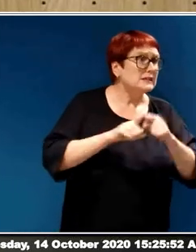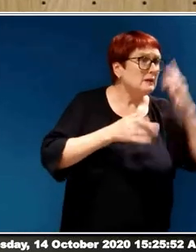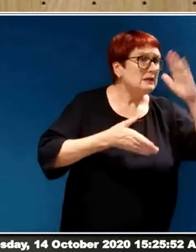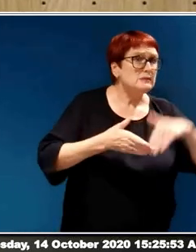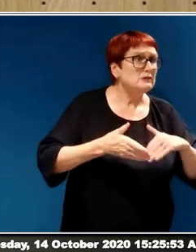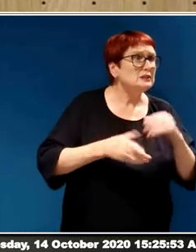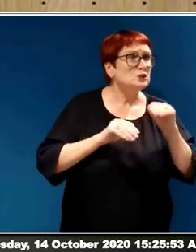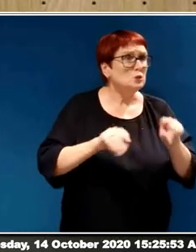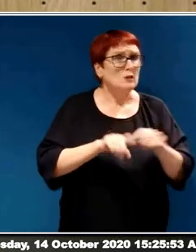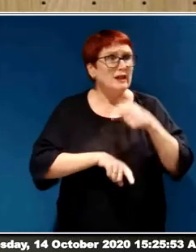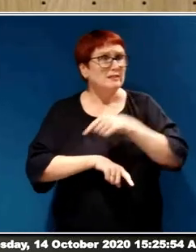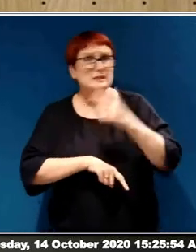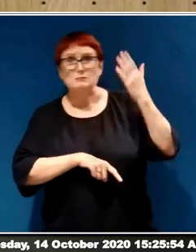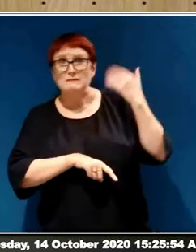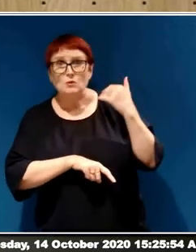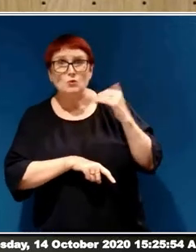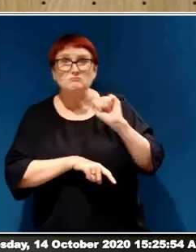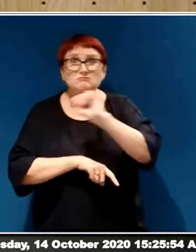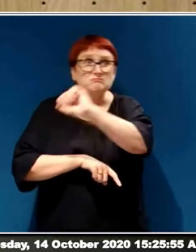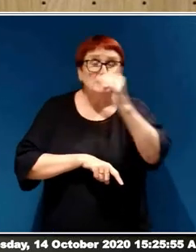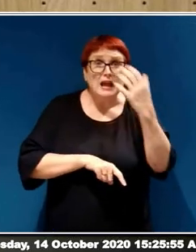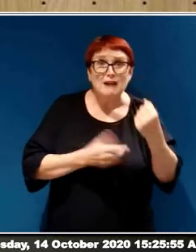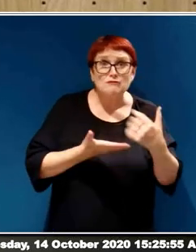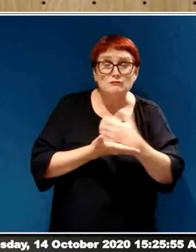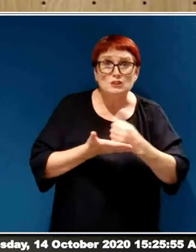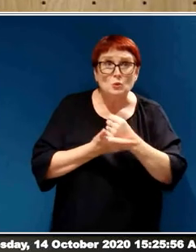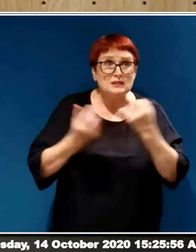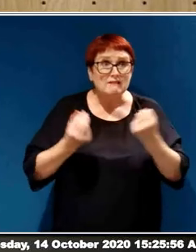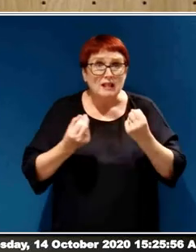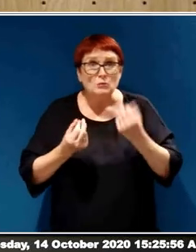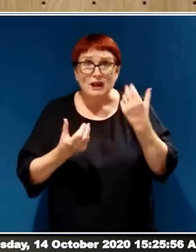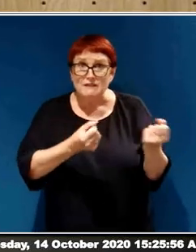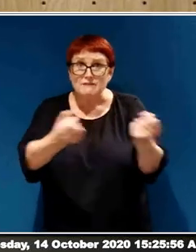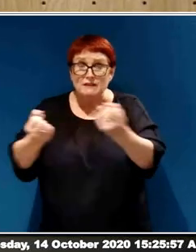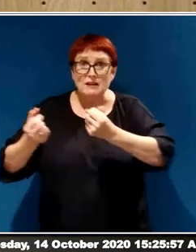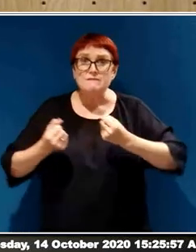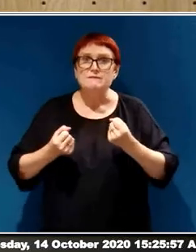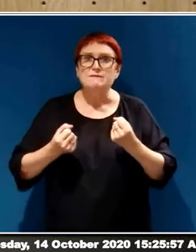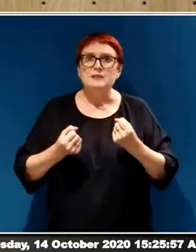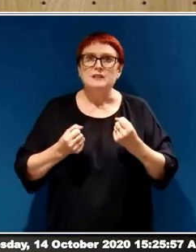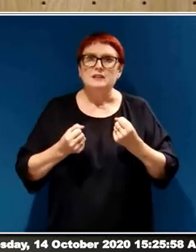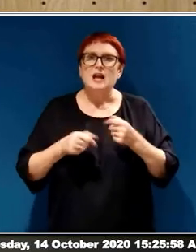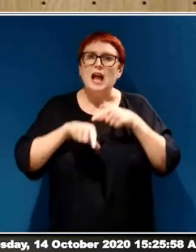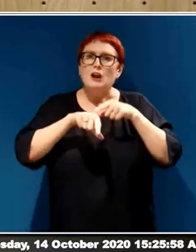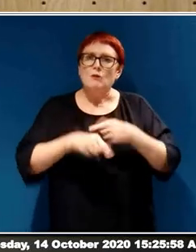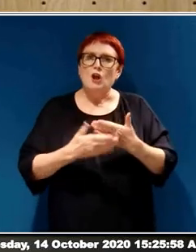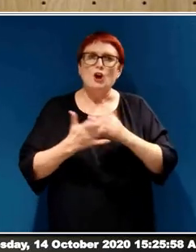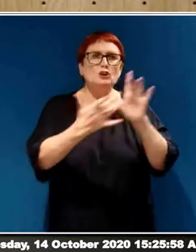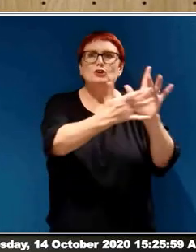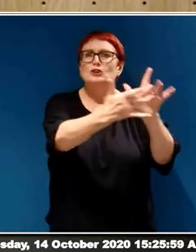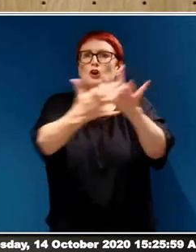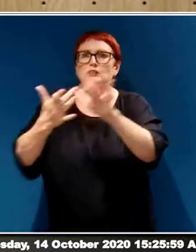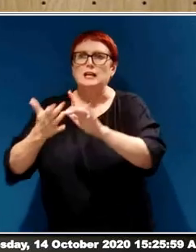available", and we rely on our networks to support us when we're encountering something new for the first time.